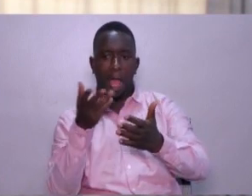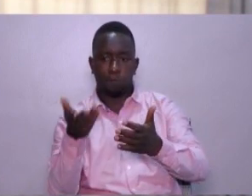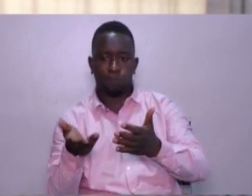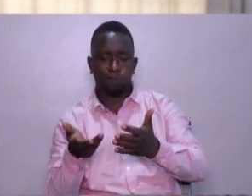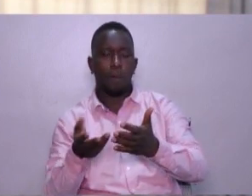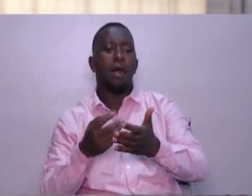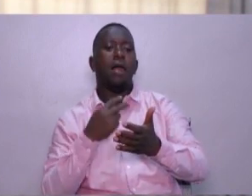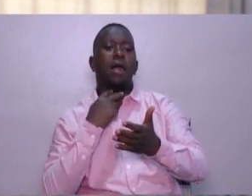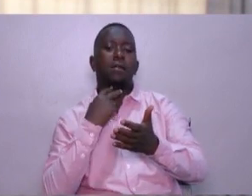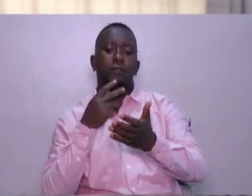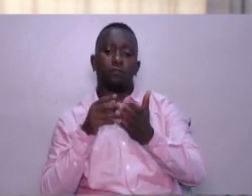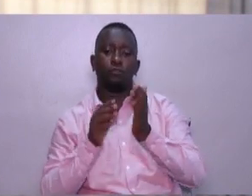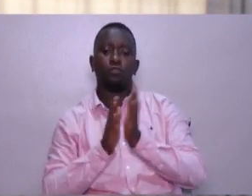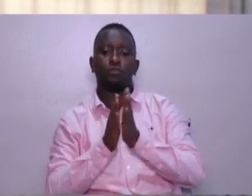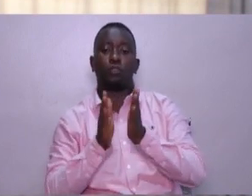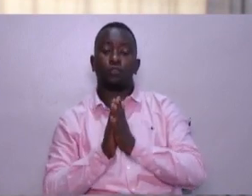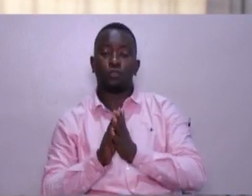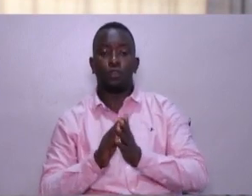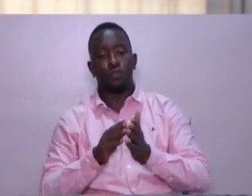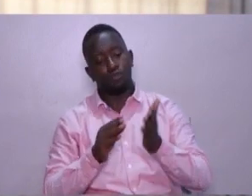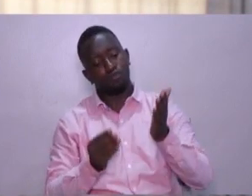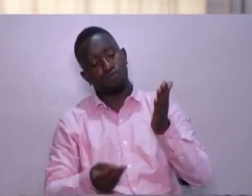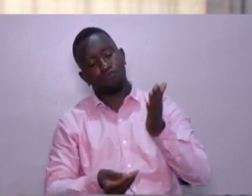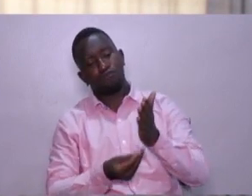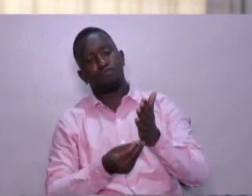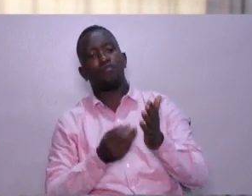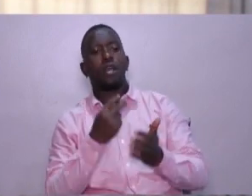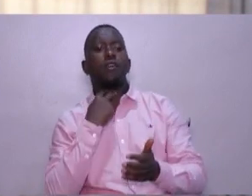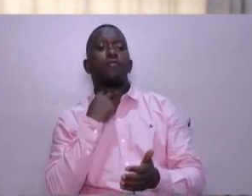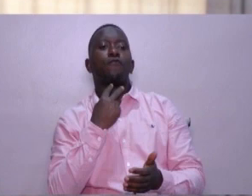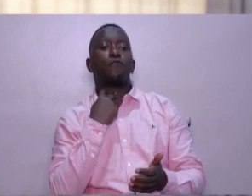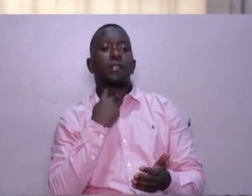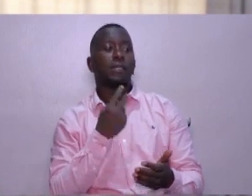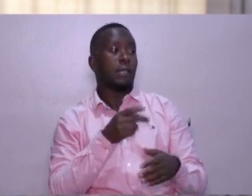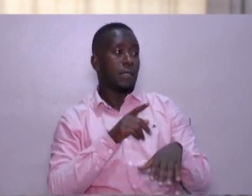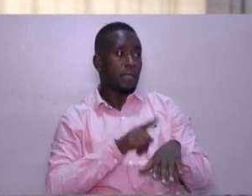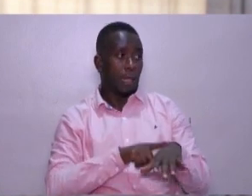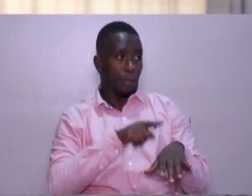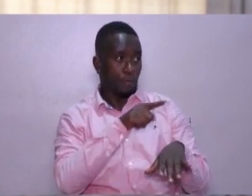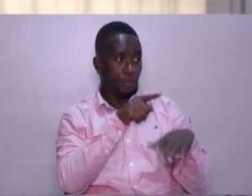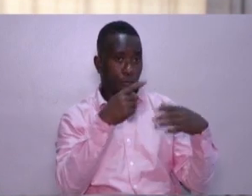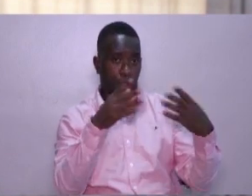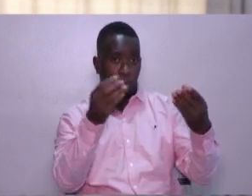and something like that so the recording will be on our side so once you have given us a very specific instruction